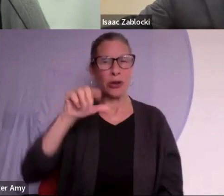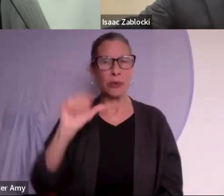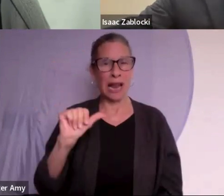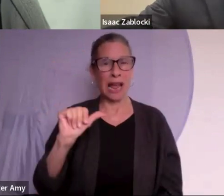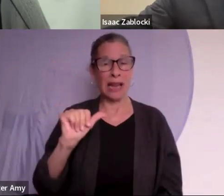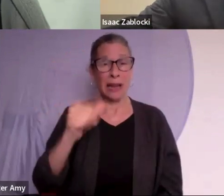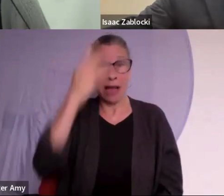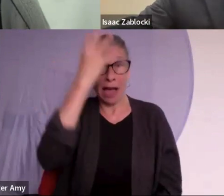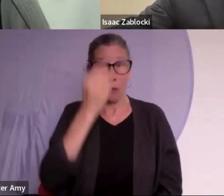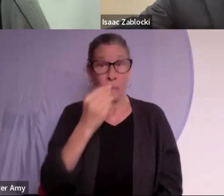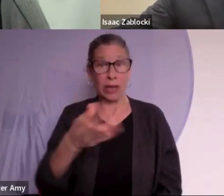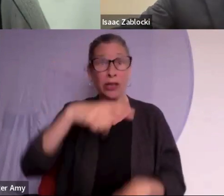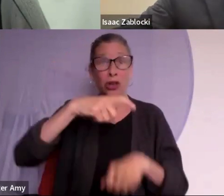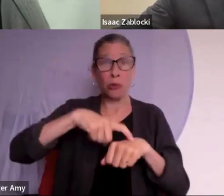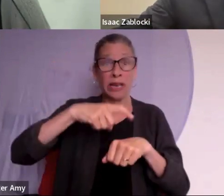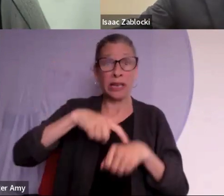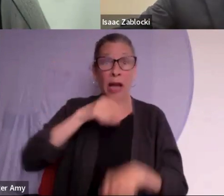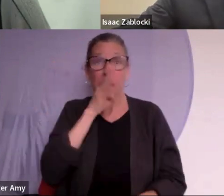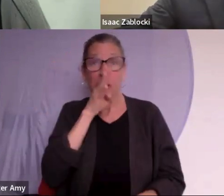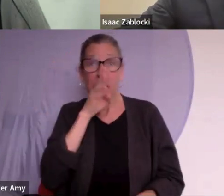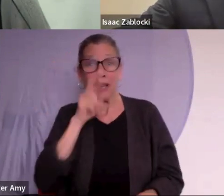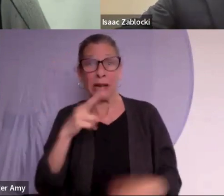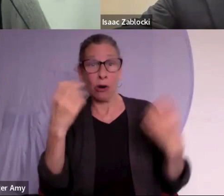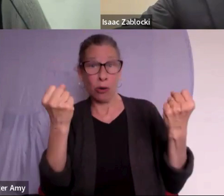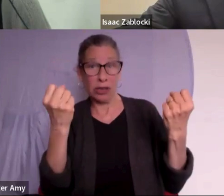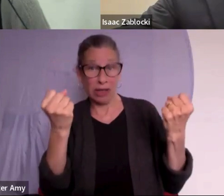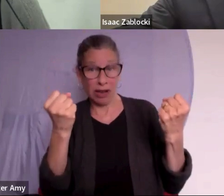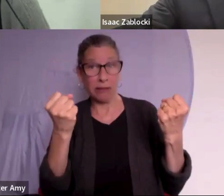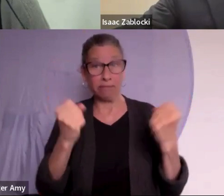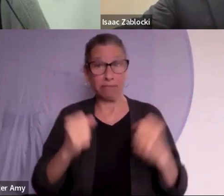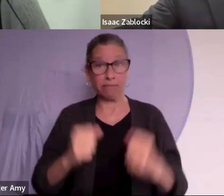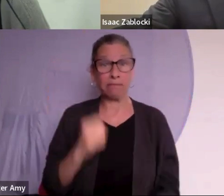when it is time to speak or sign. If you would like to share